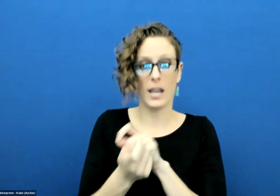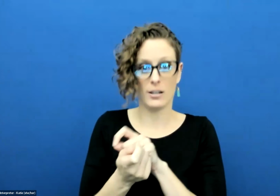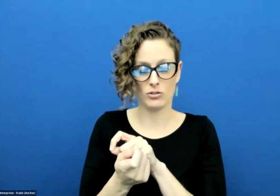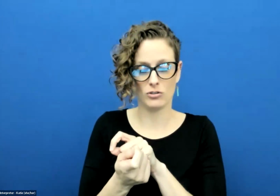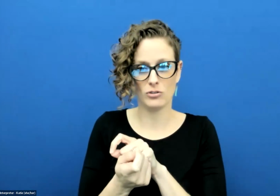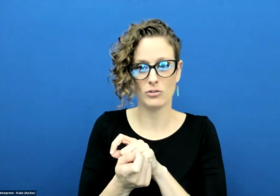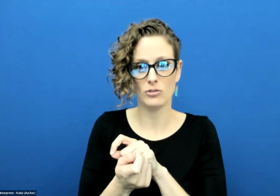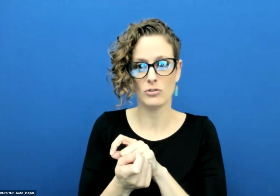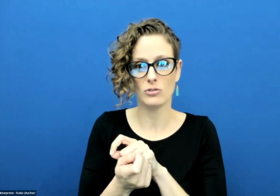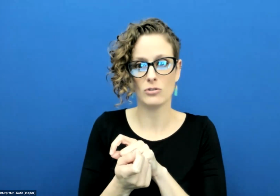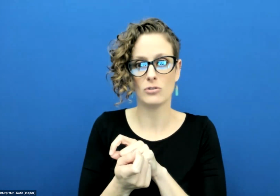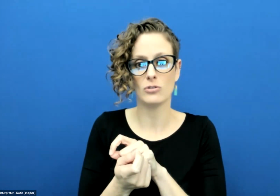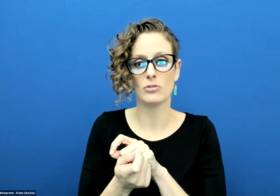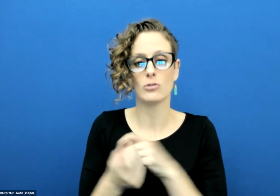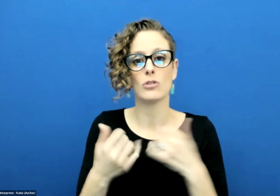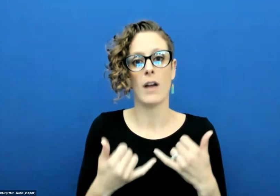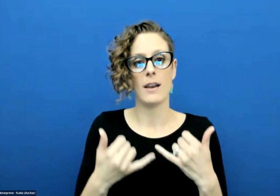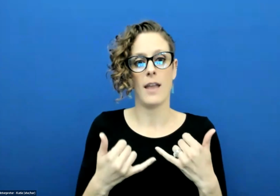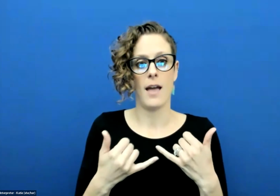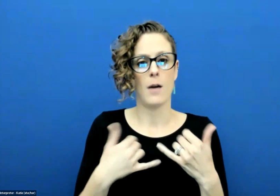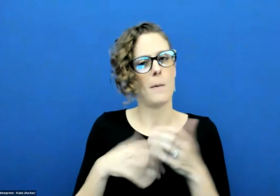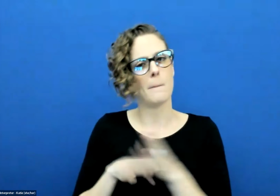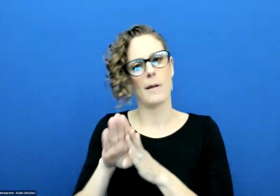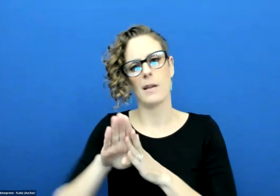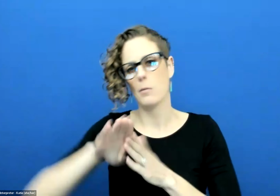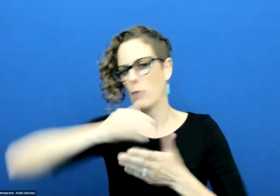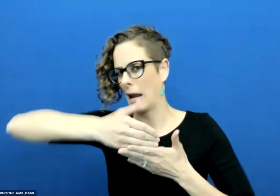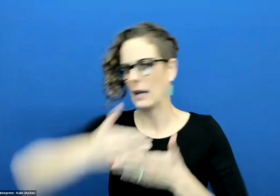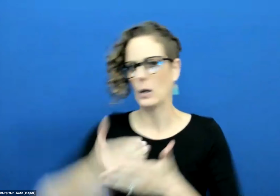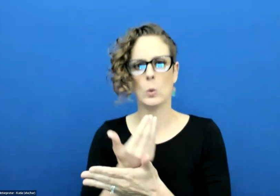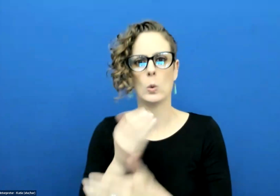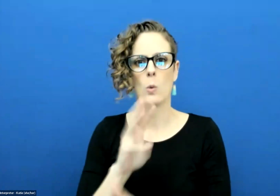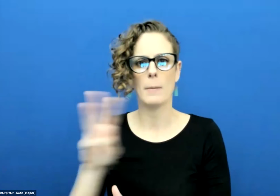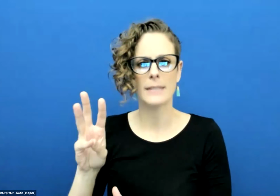um we're in the process of rolling out a brand new website with all kinds of self-help guides